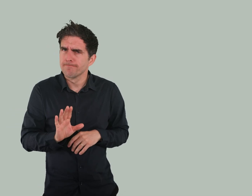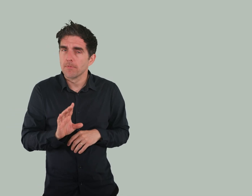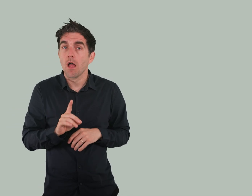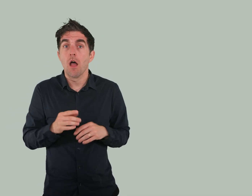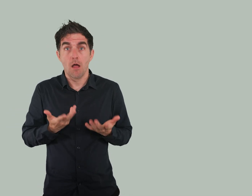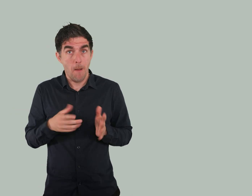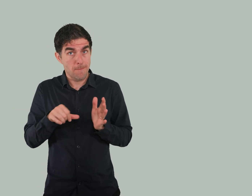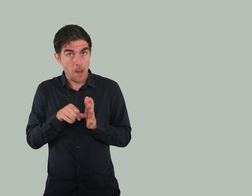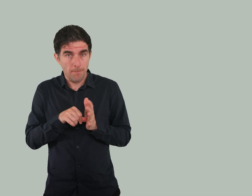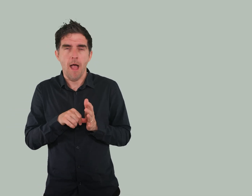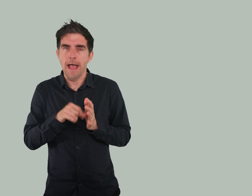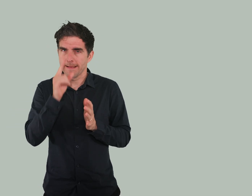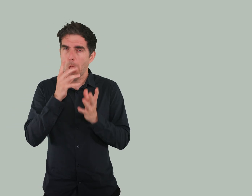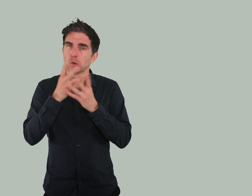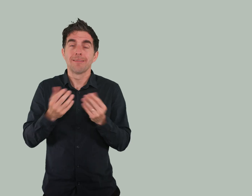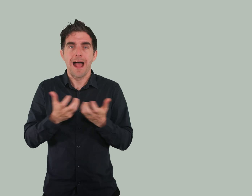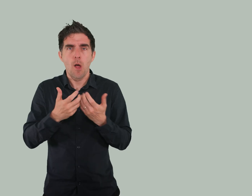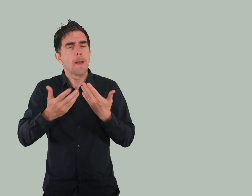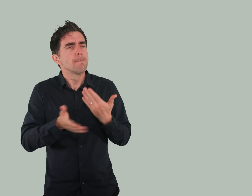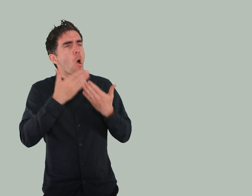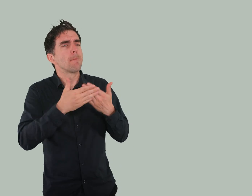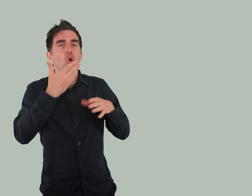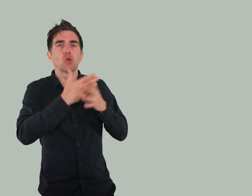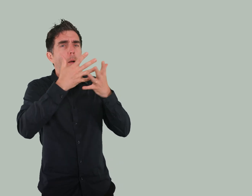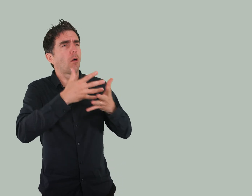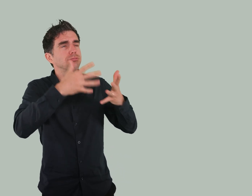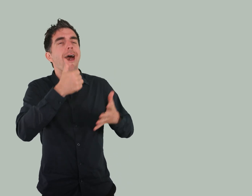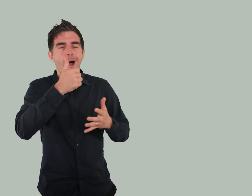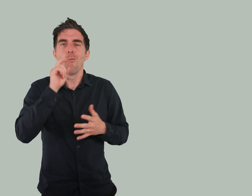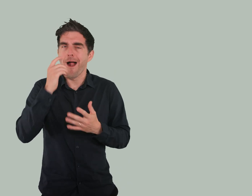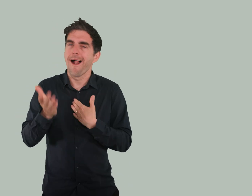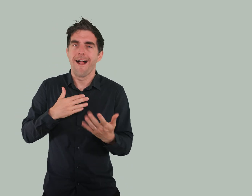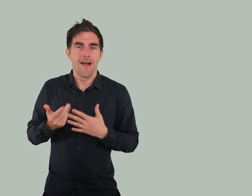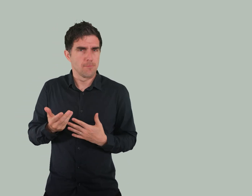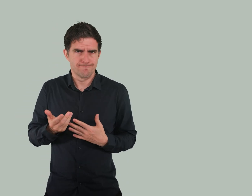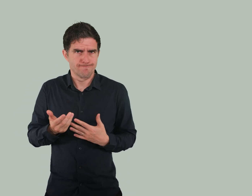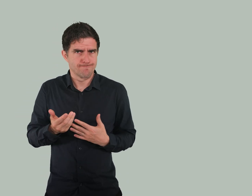nor a problem that can be solved by better supply-side policy alone.